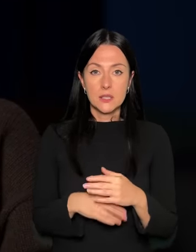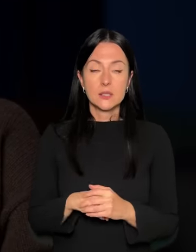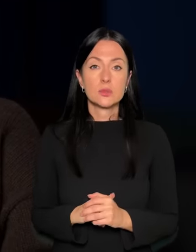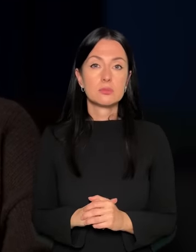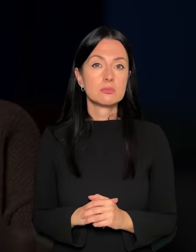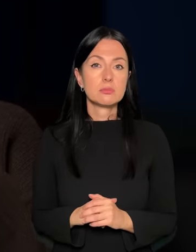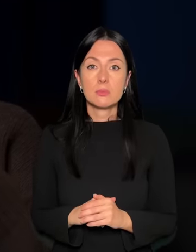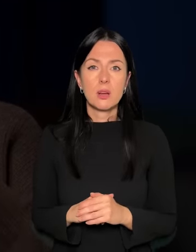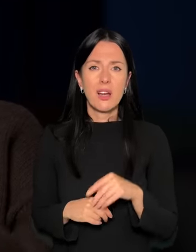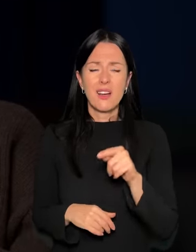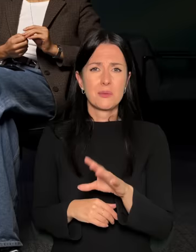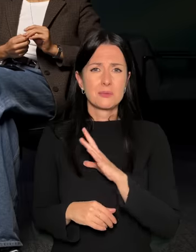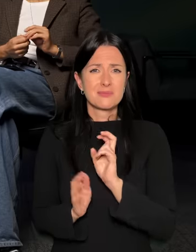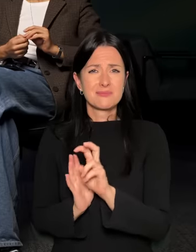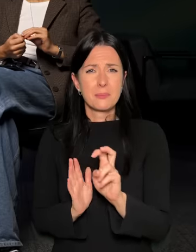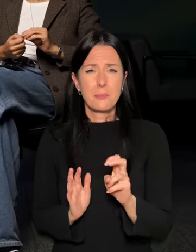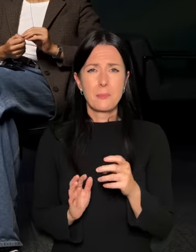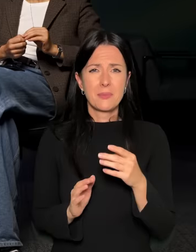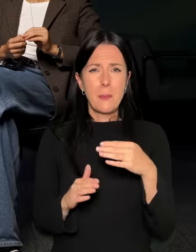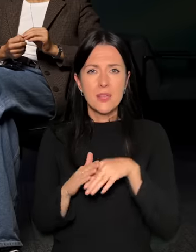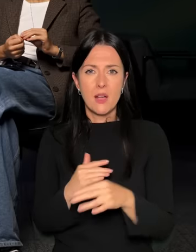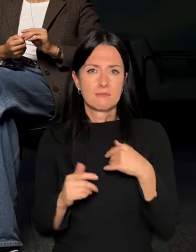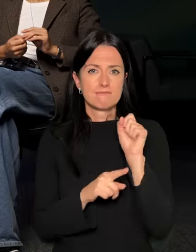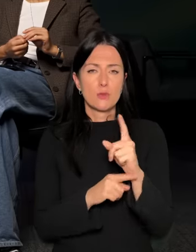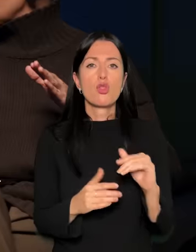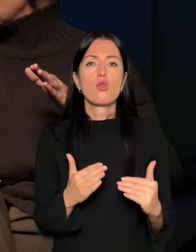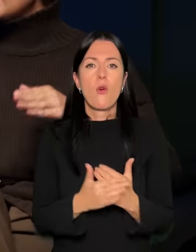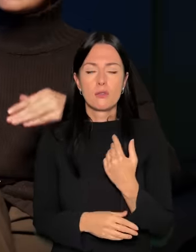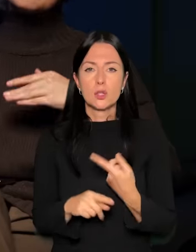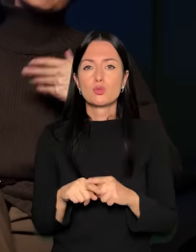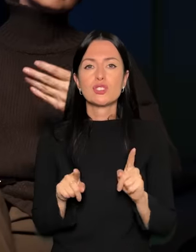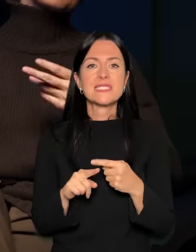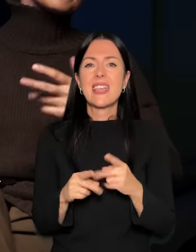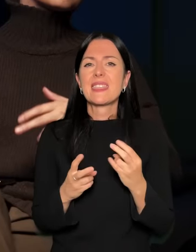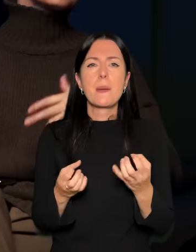It passed all the trials with me. I've ordered a new one now because it's not just about